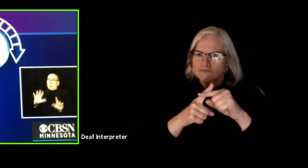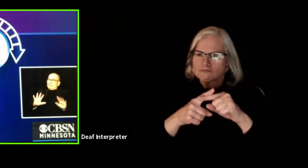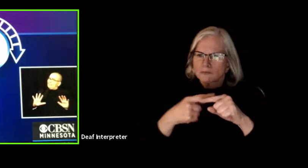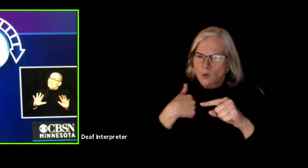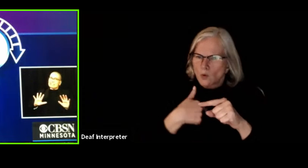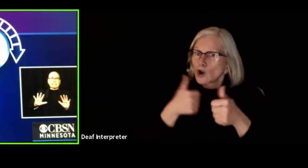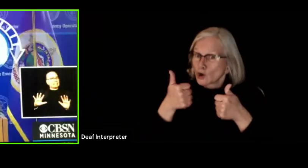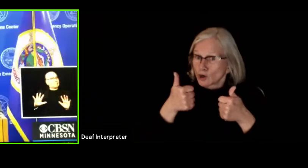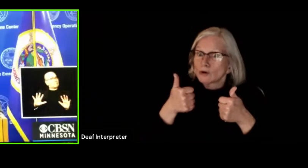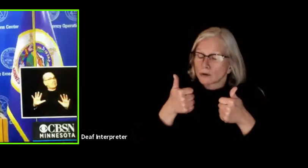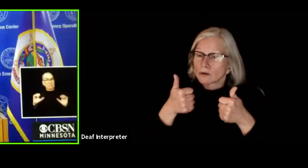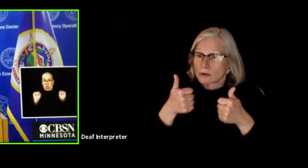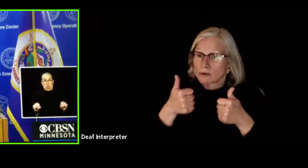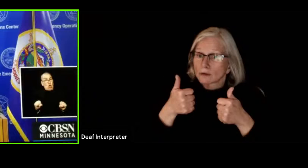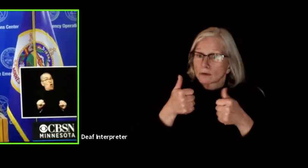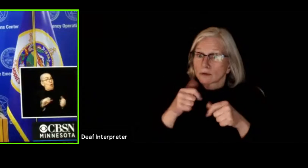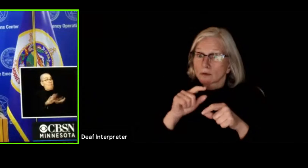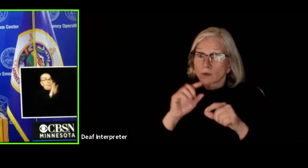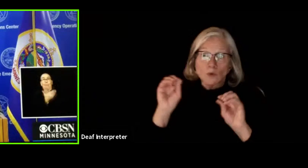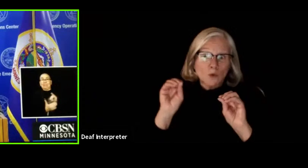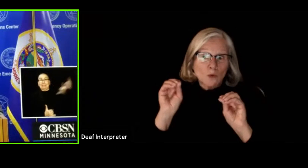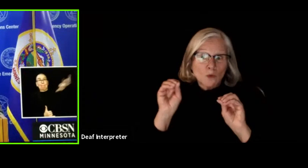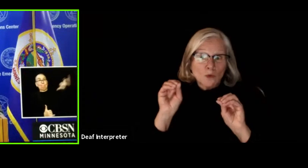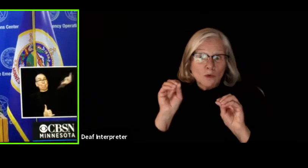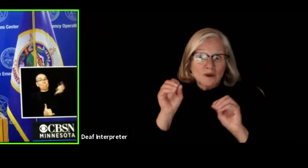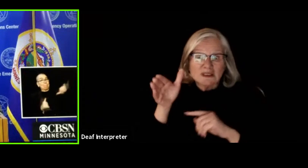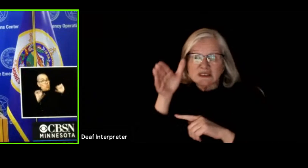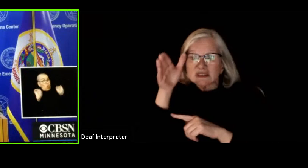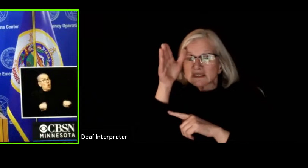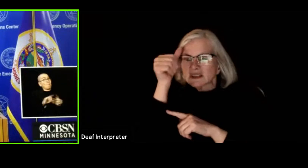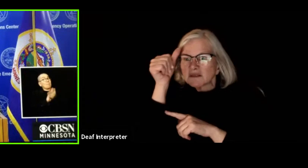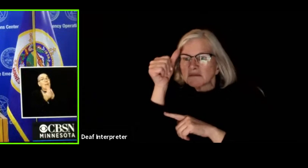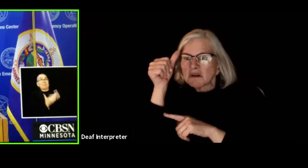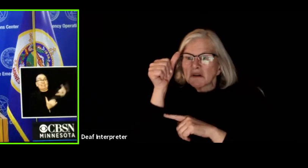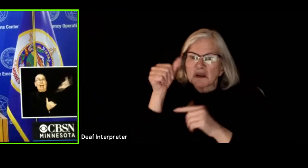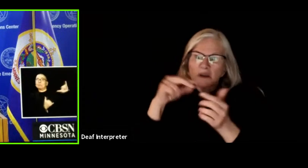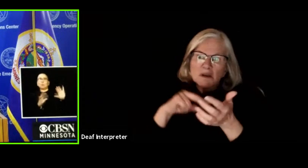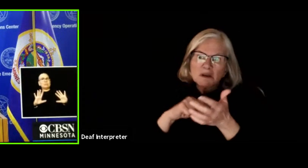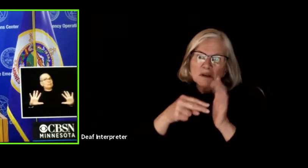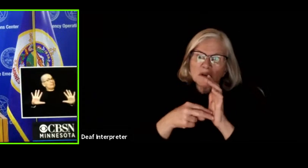QUICKLY AND WE CAN SPIKE AGAIN PRETTY QUICKLY AND, AGAIN, THAT IS JUST A DOMINO